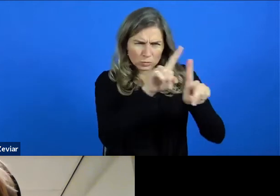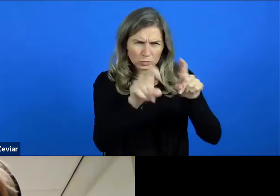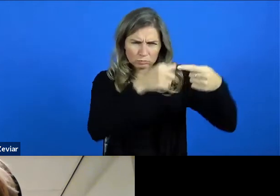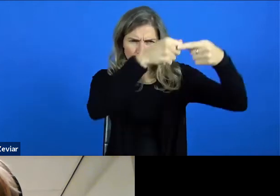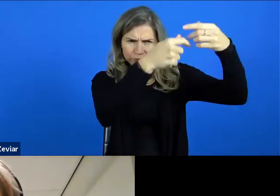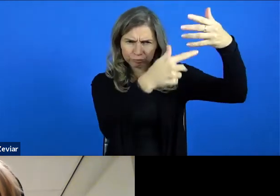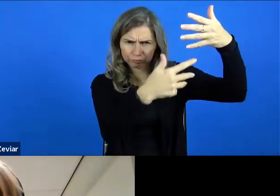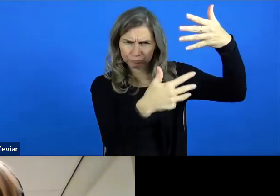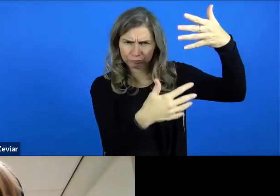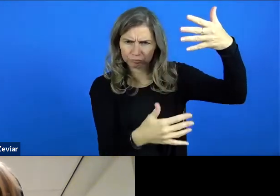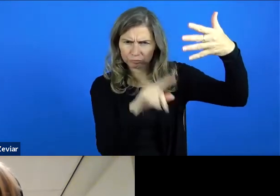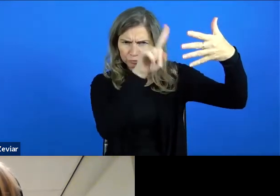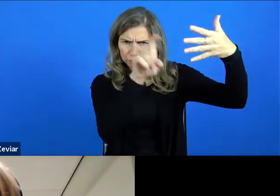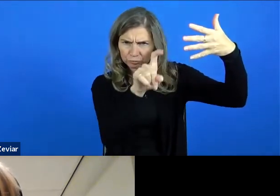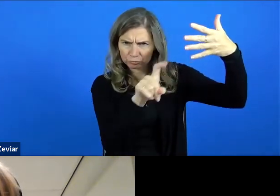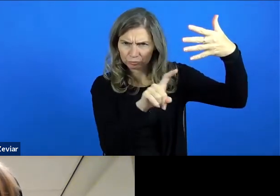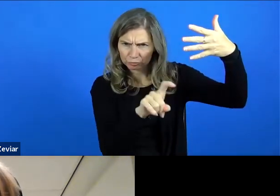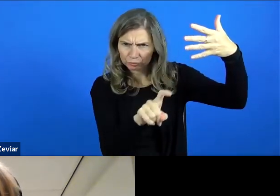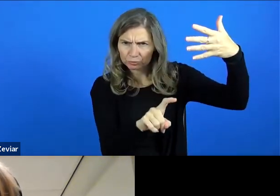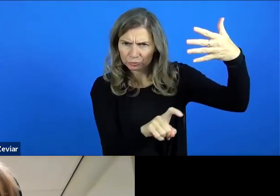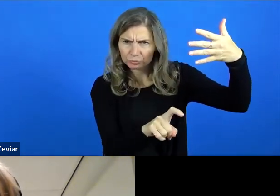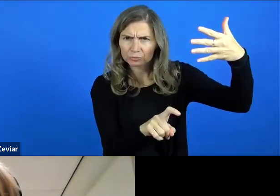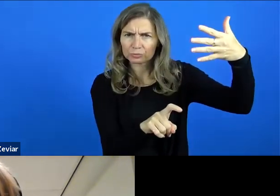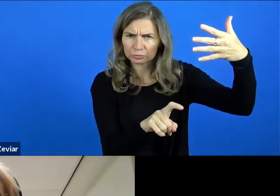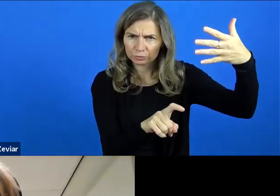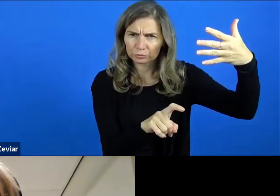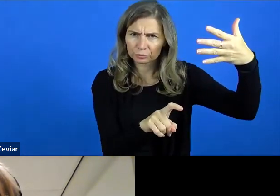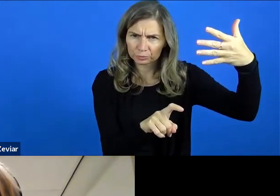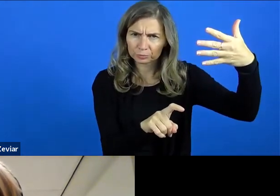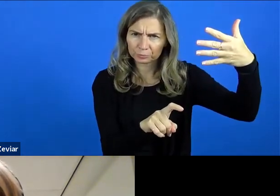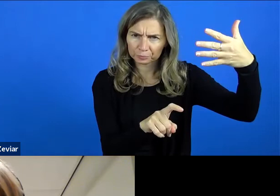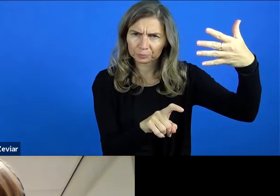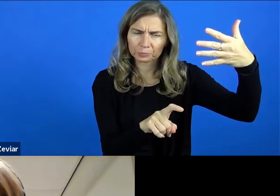to follow-up and it further situates in the COVID19 emergency,